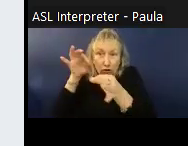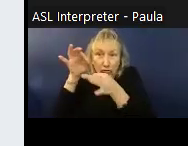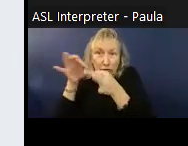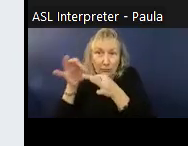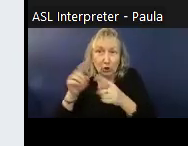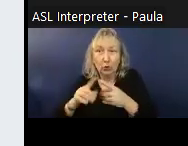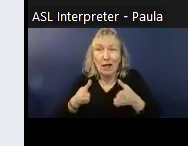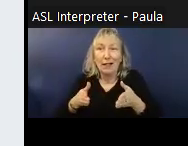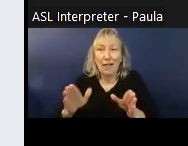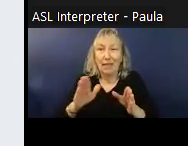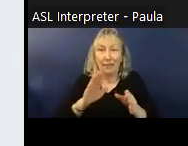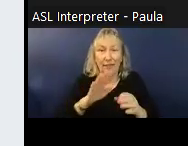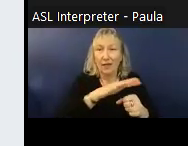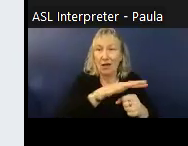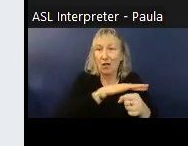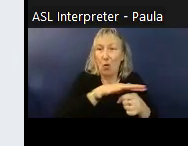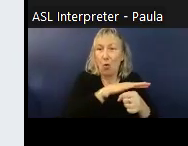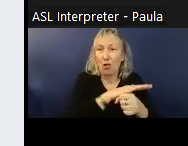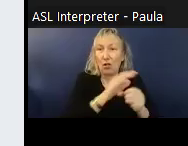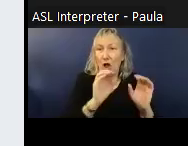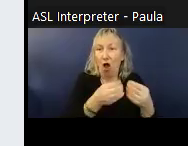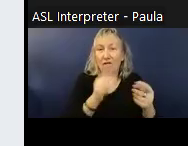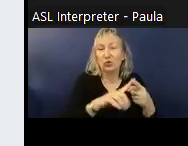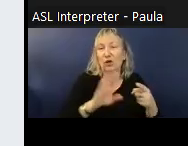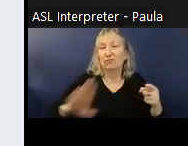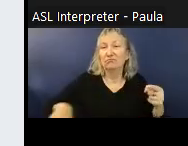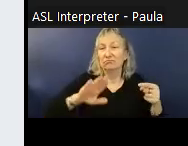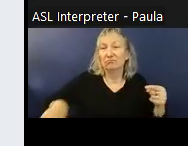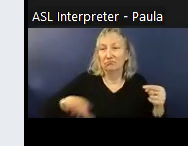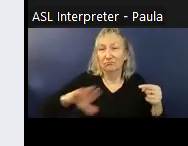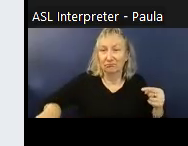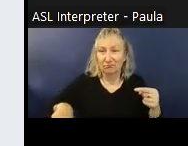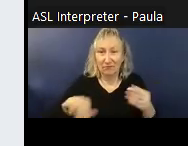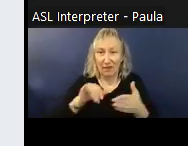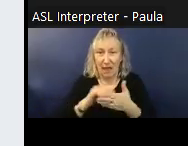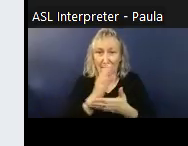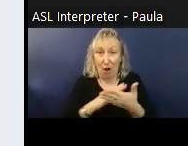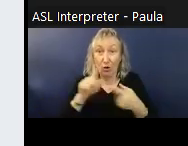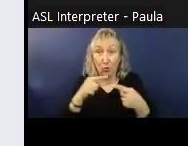screen out abuse when it really does fall under this causing significant emotional harm.